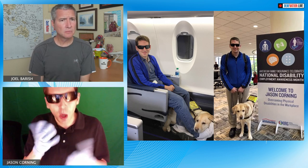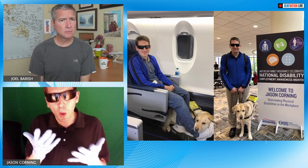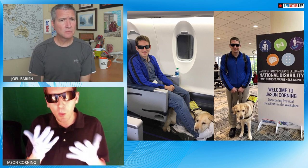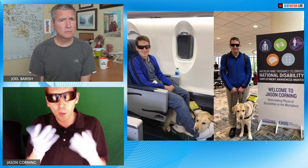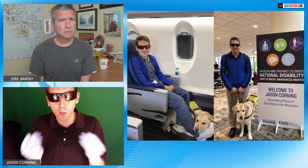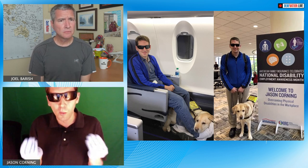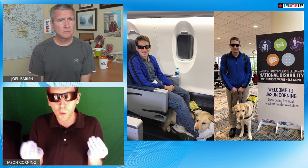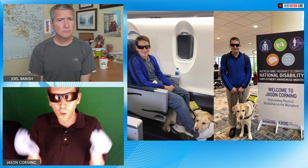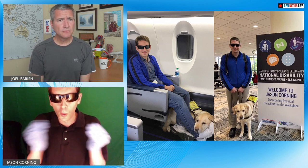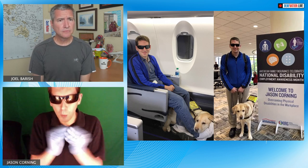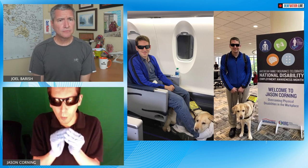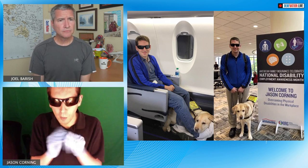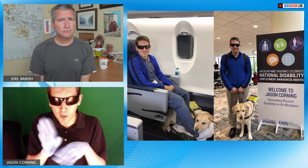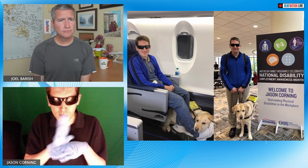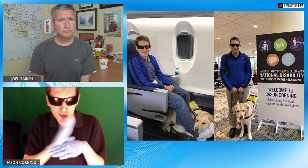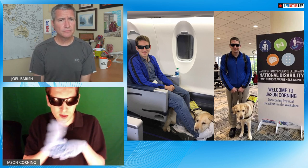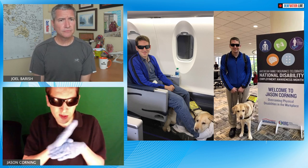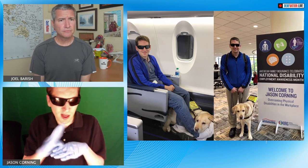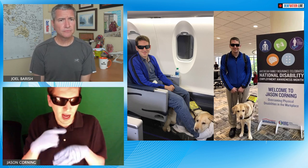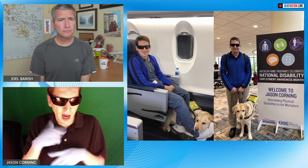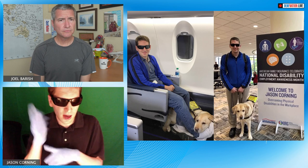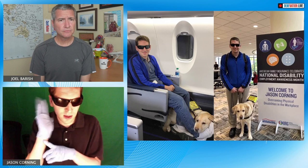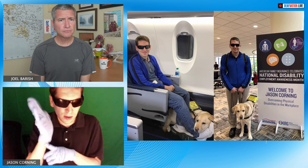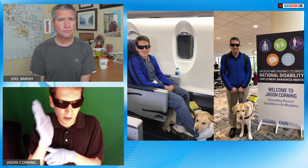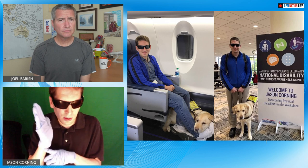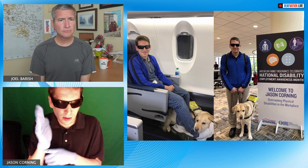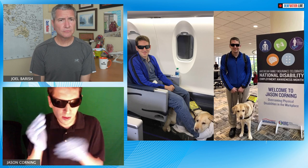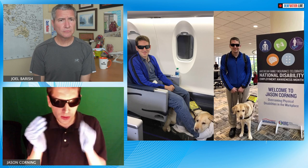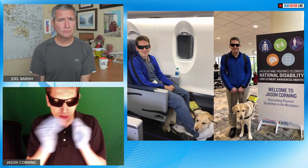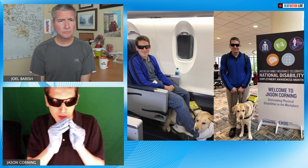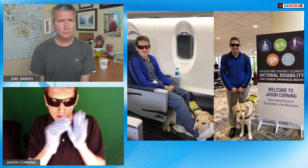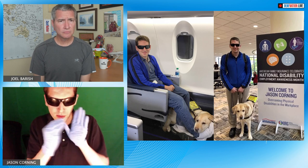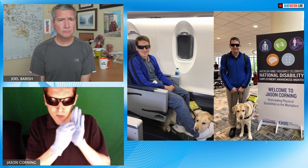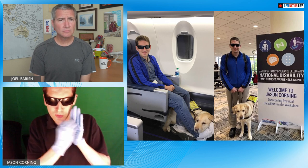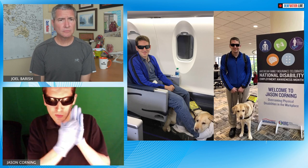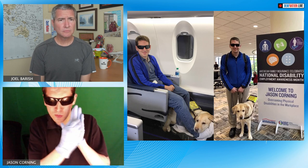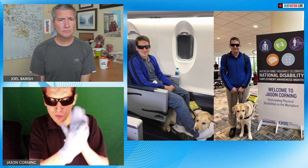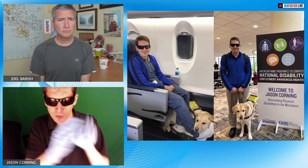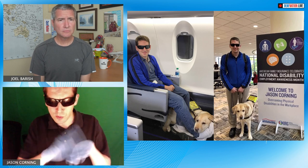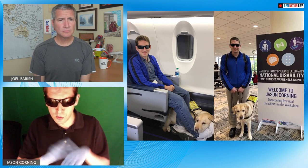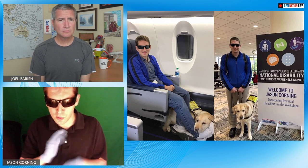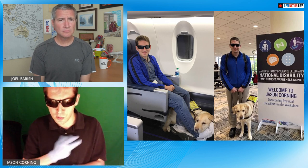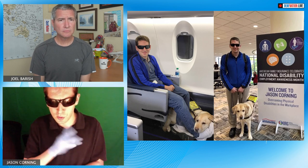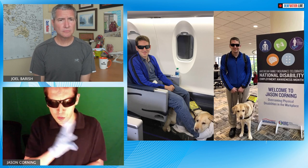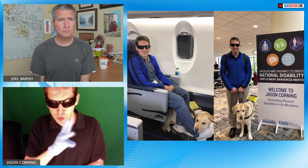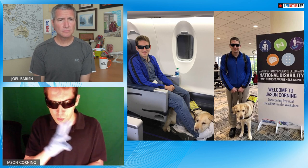More businesses I present at more to list on our website